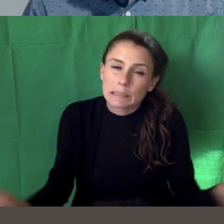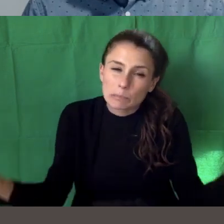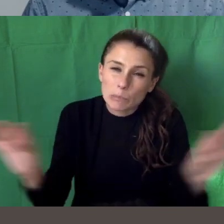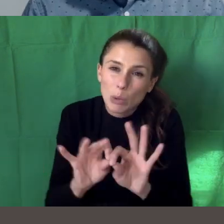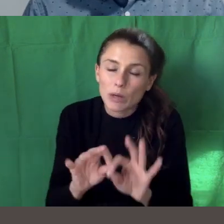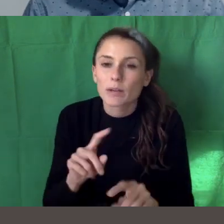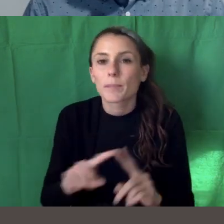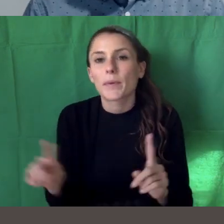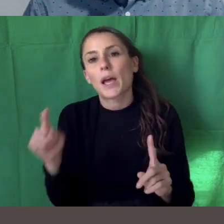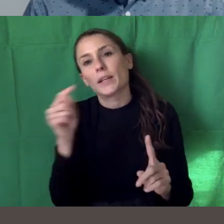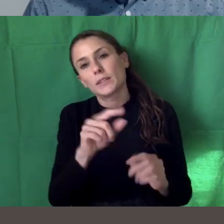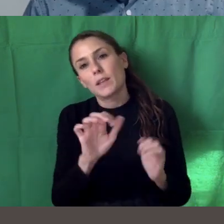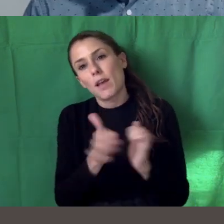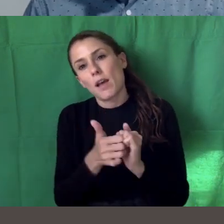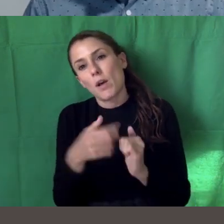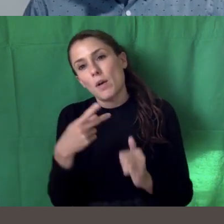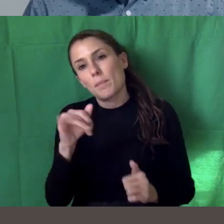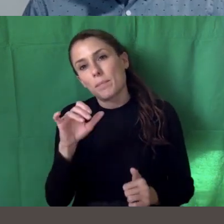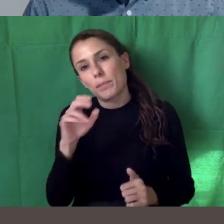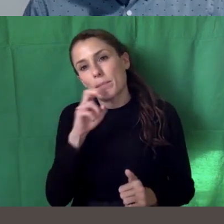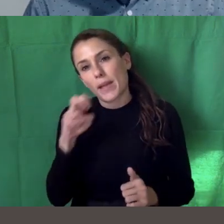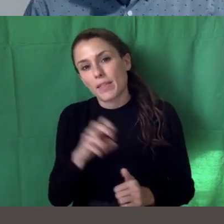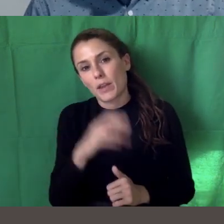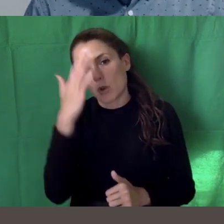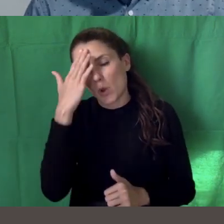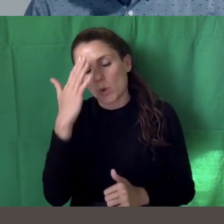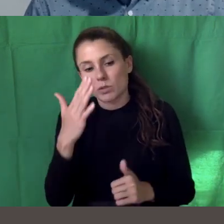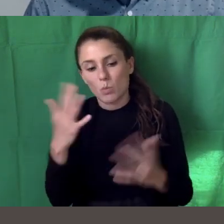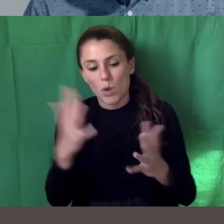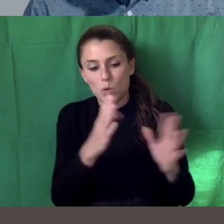This is how Python knows which order needs to look up those names.